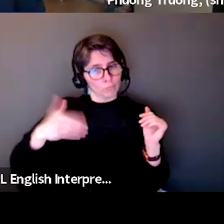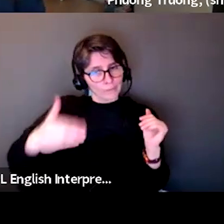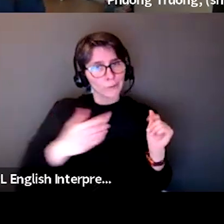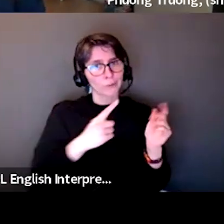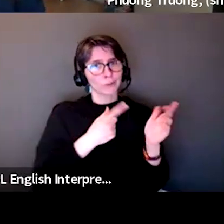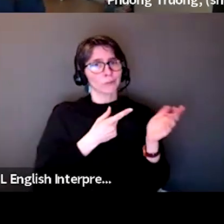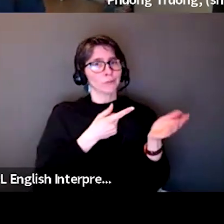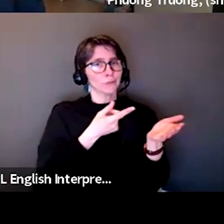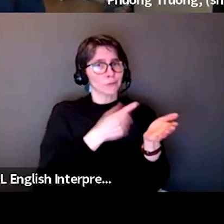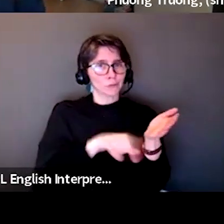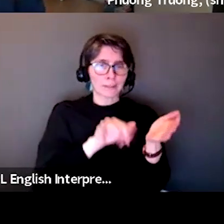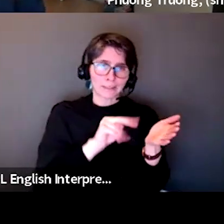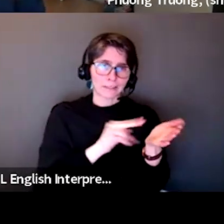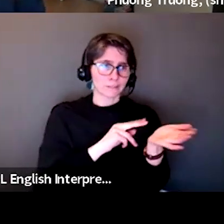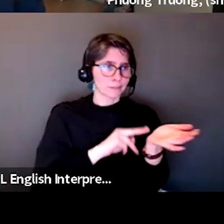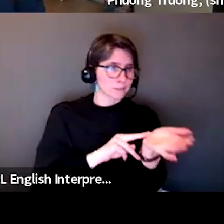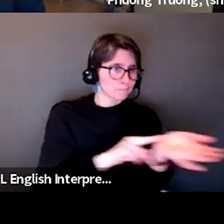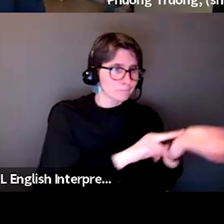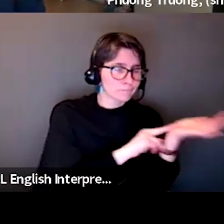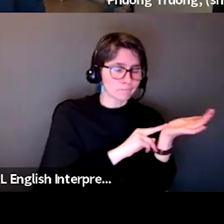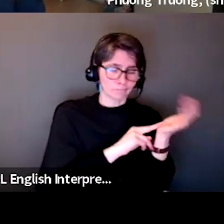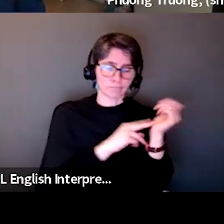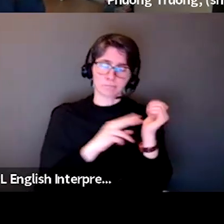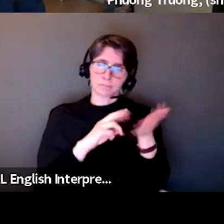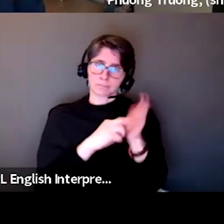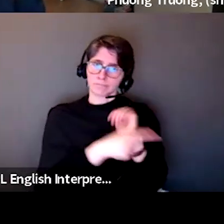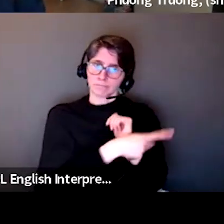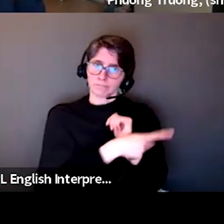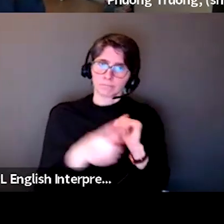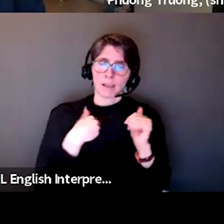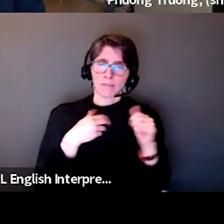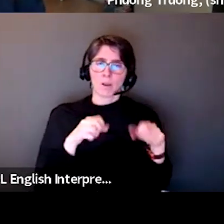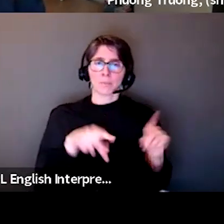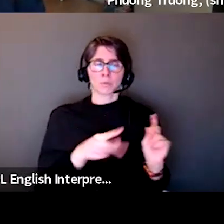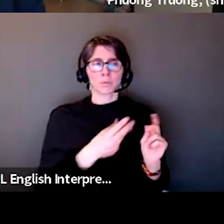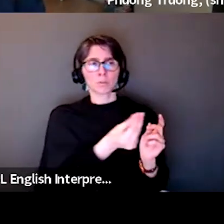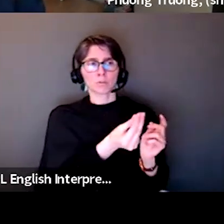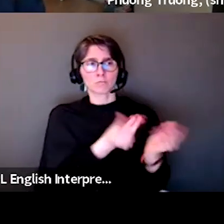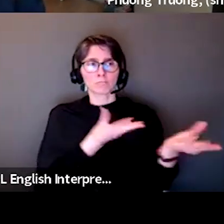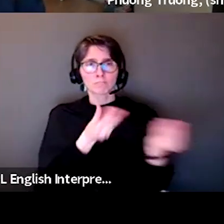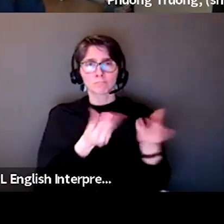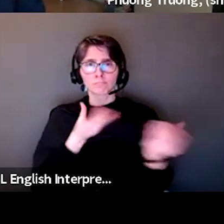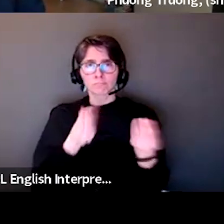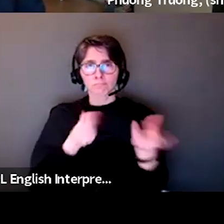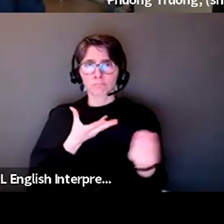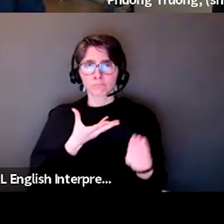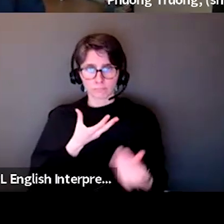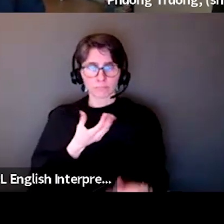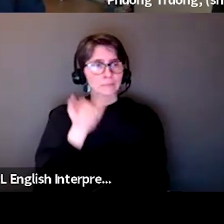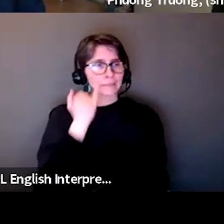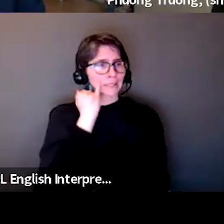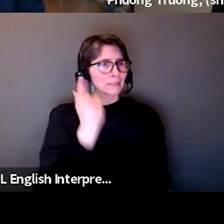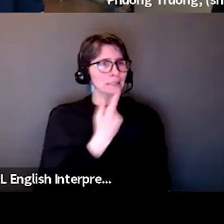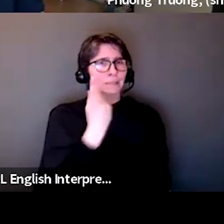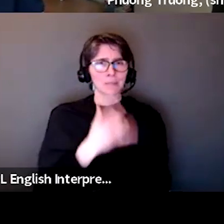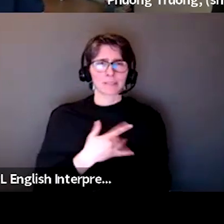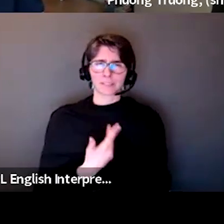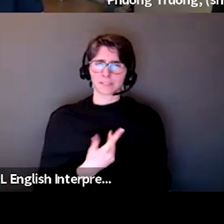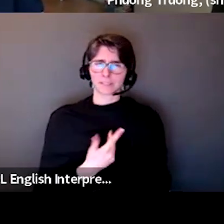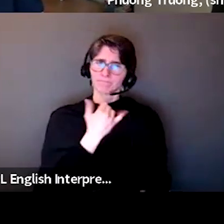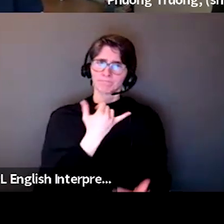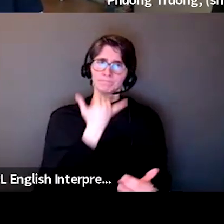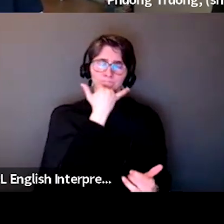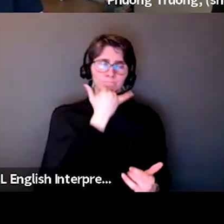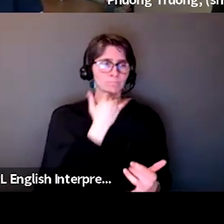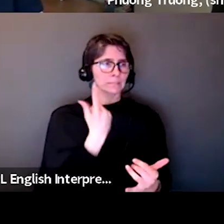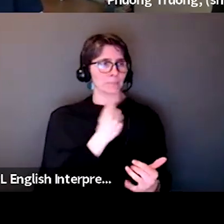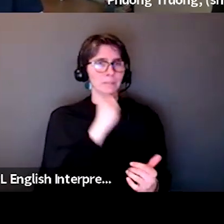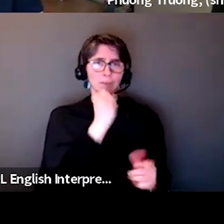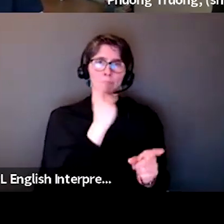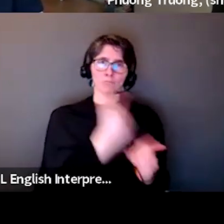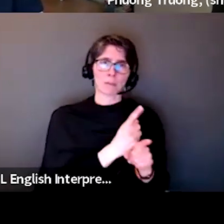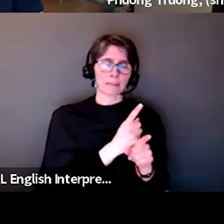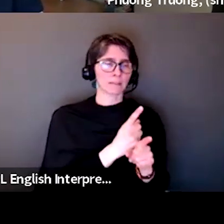so that really gives them an opportunity to let us know if something's not right in terms of their